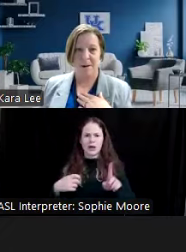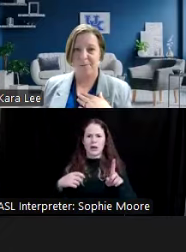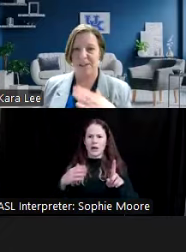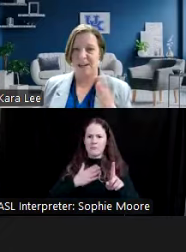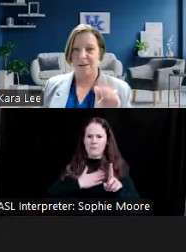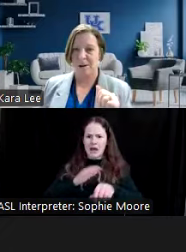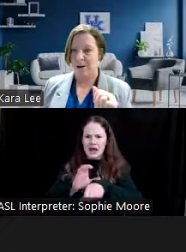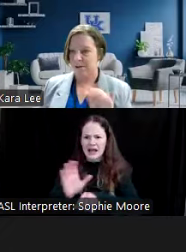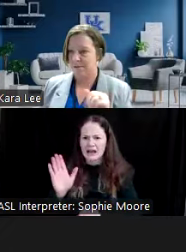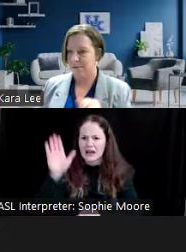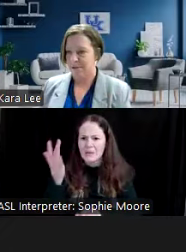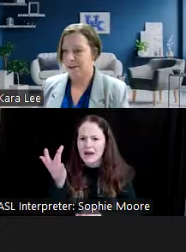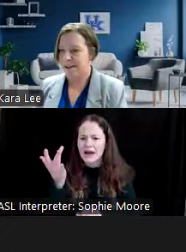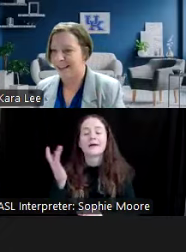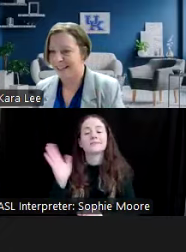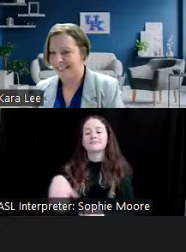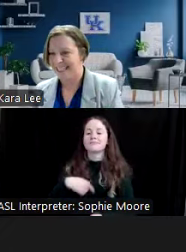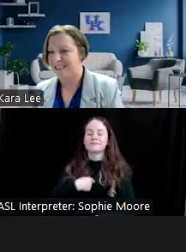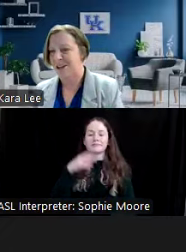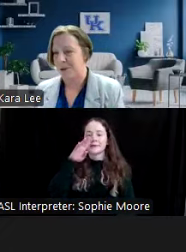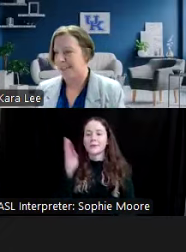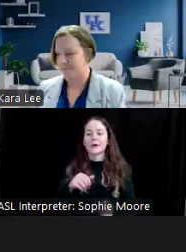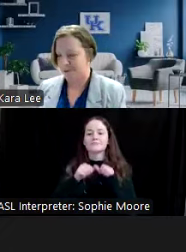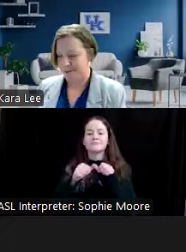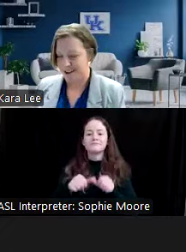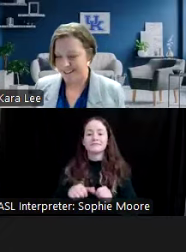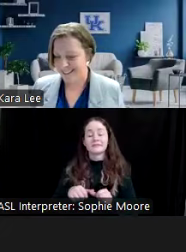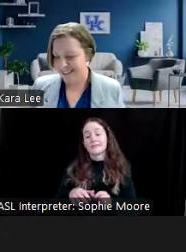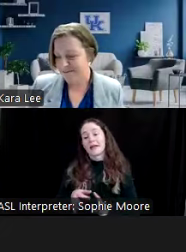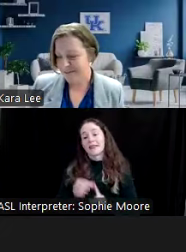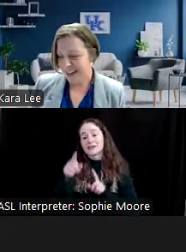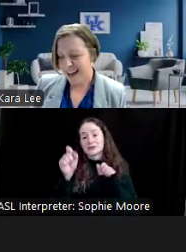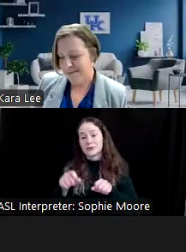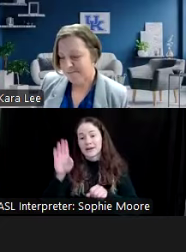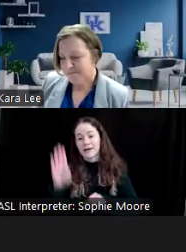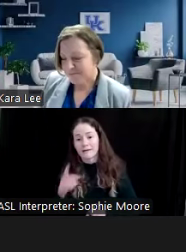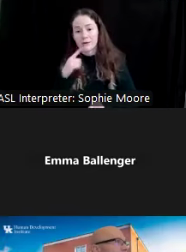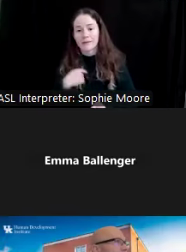I'm just going to keep going unless you can put it down for me. W I can.